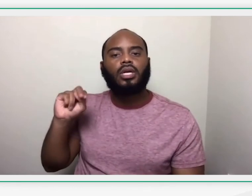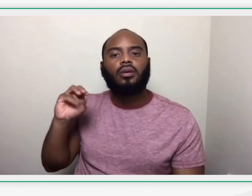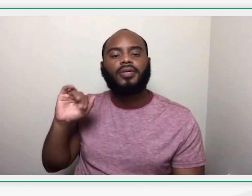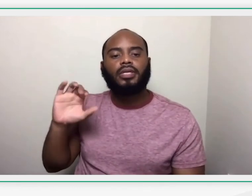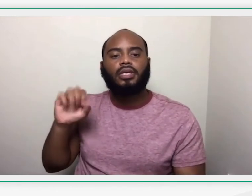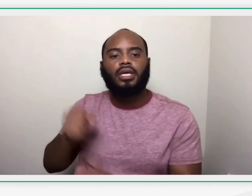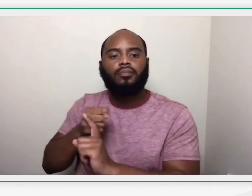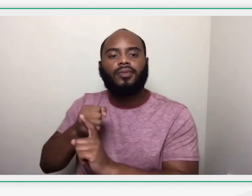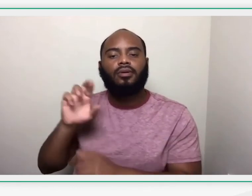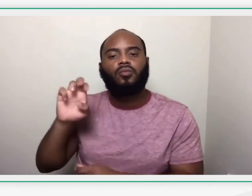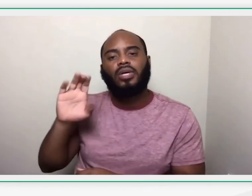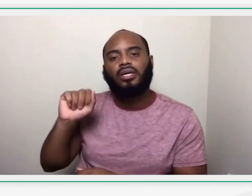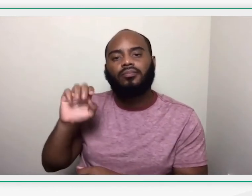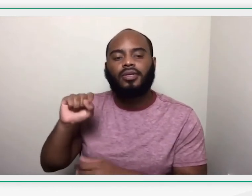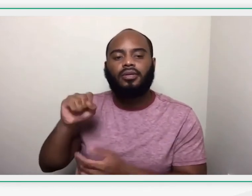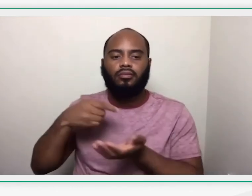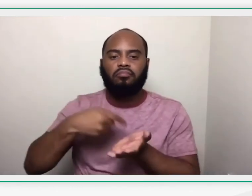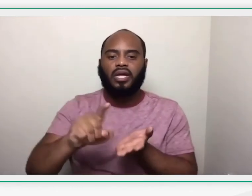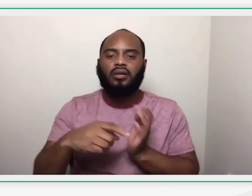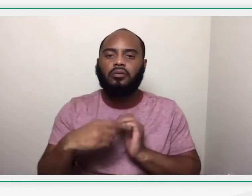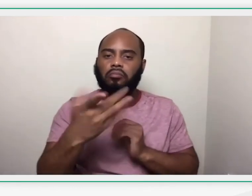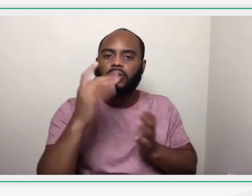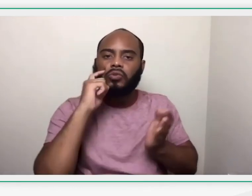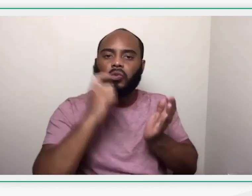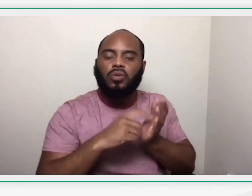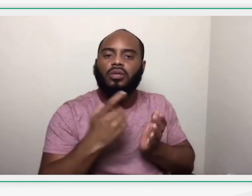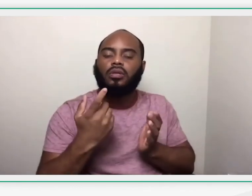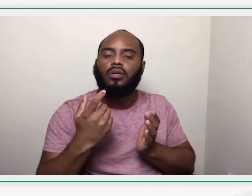Economic Impact Rebate Payments is one of the programs offered.